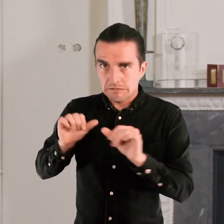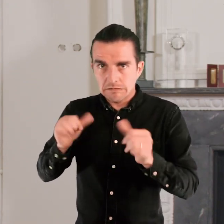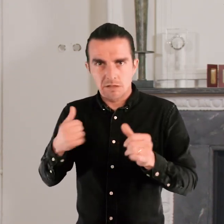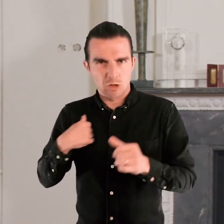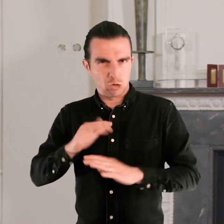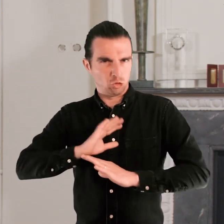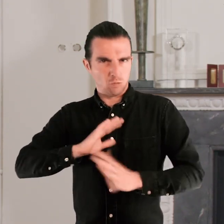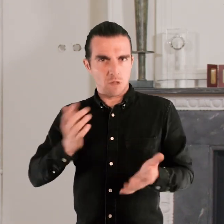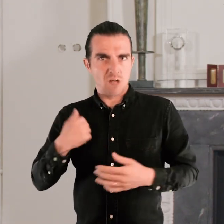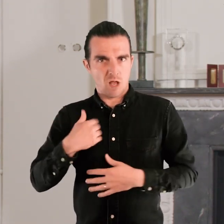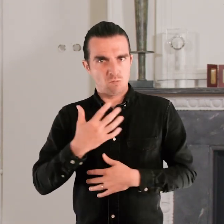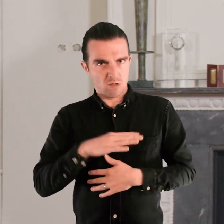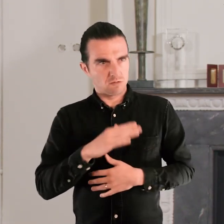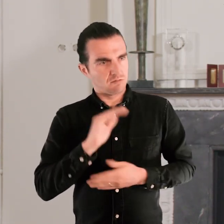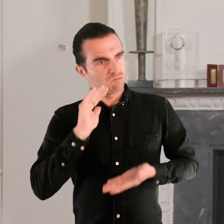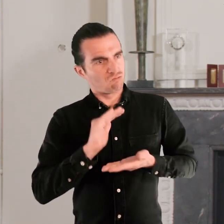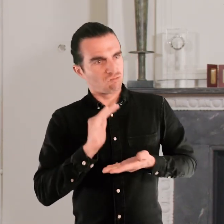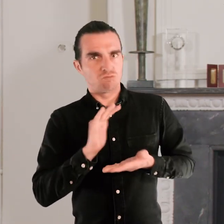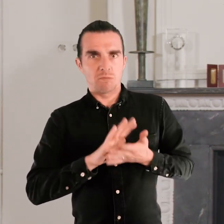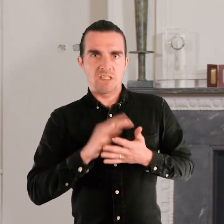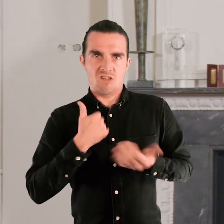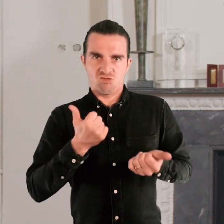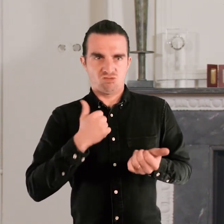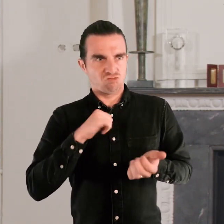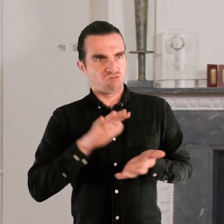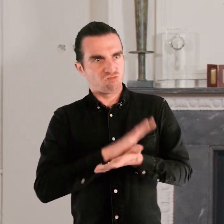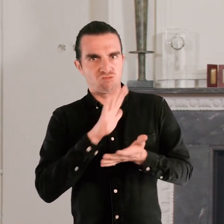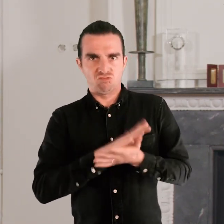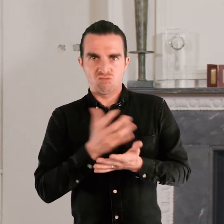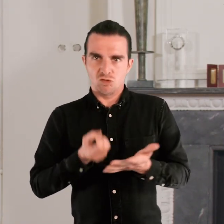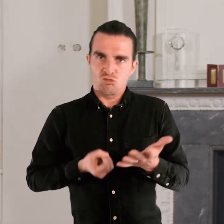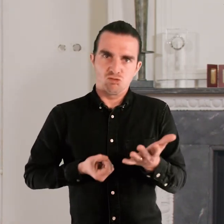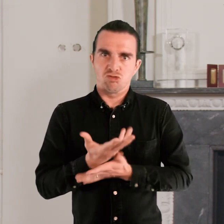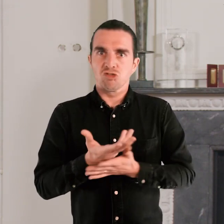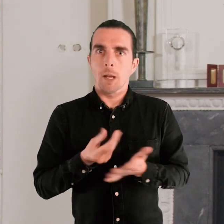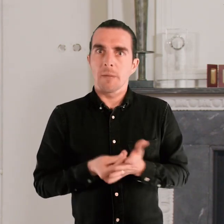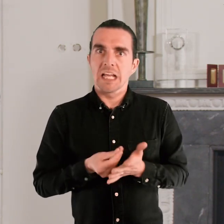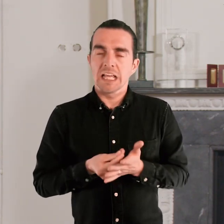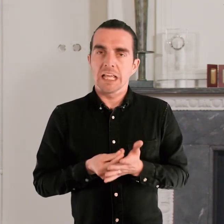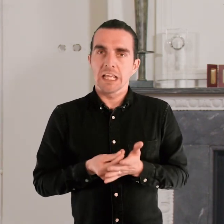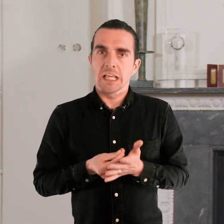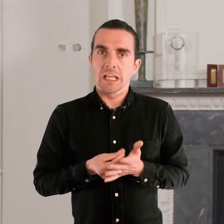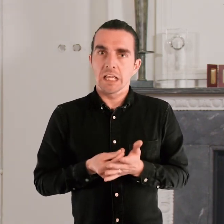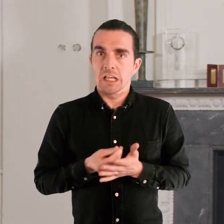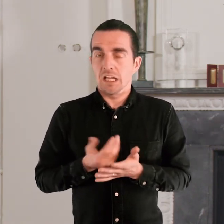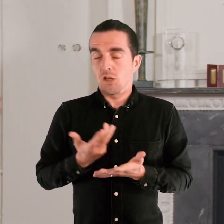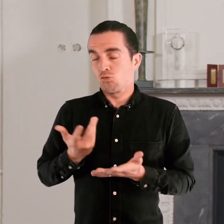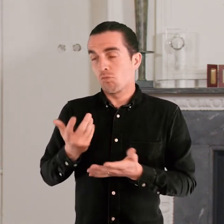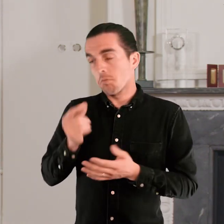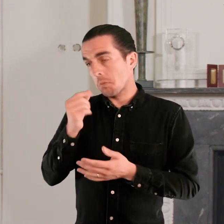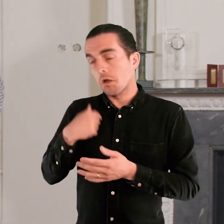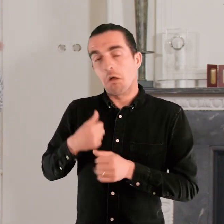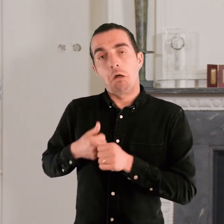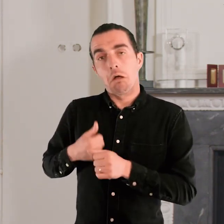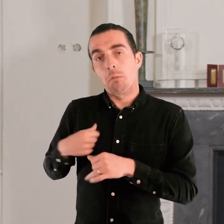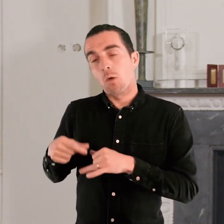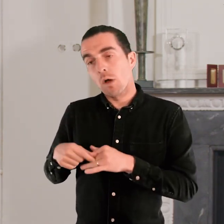I just want to have enough money to give a good spree for myself and possibly the wife as well, and otherwise -